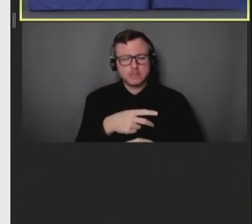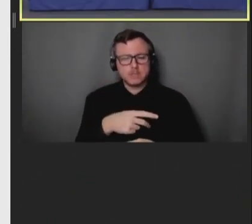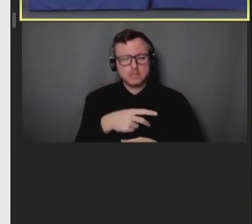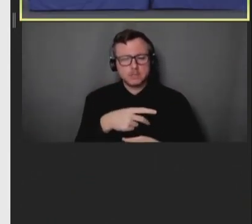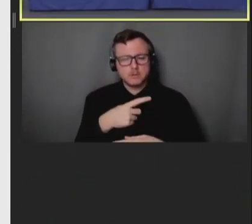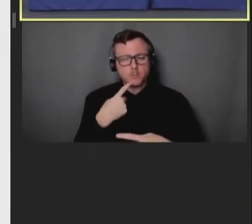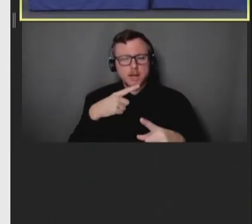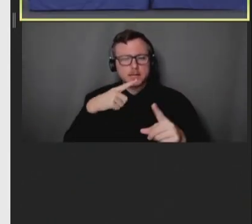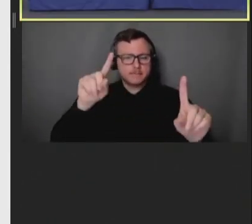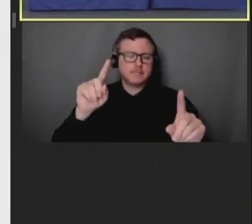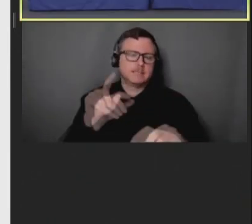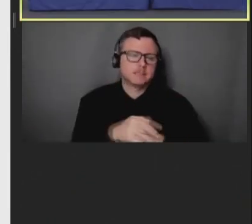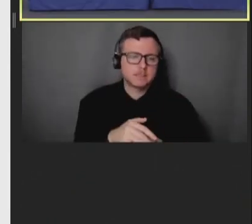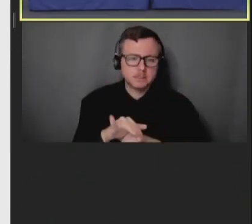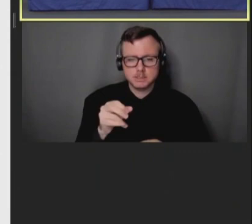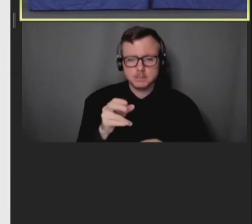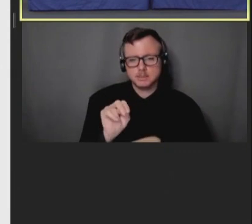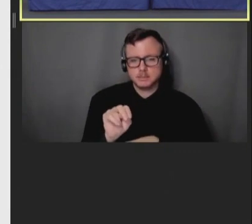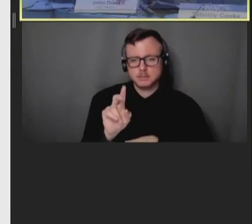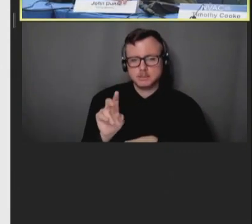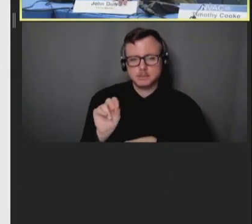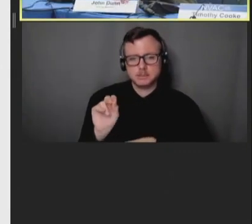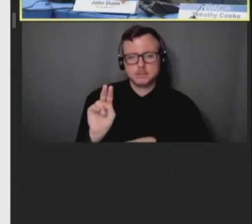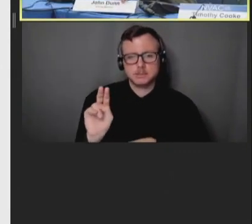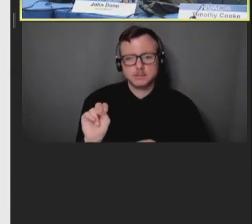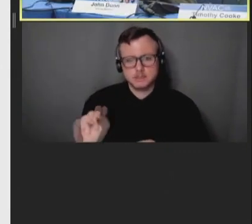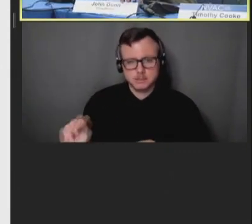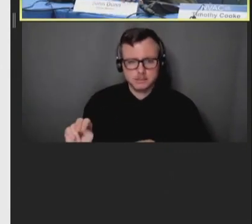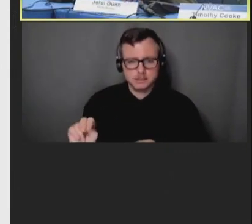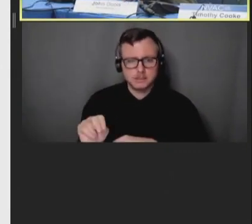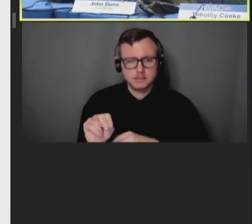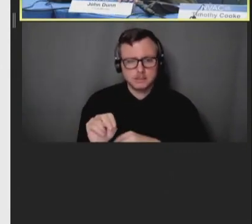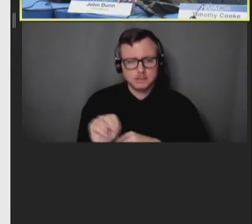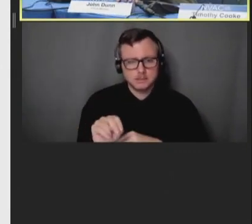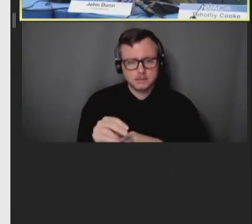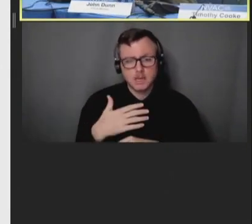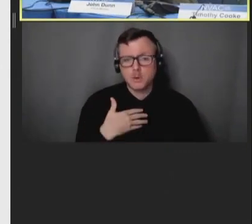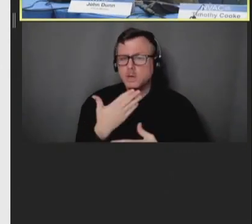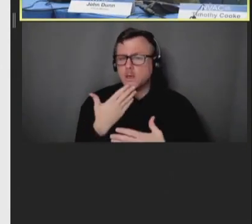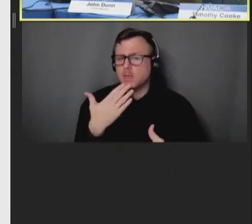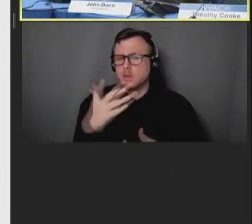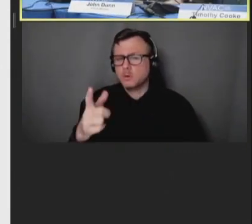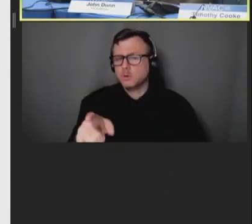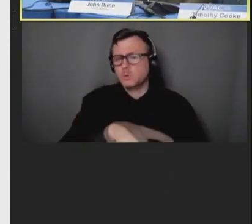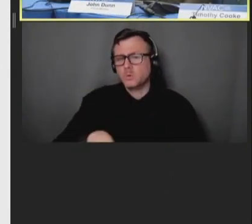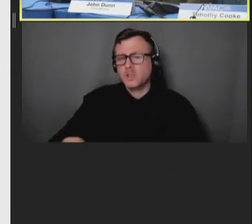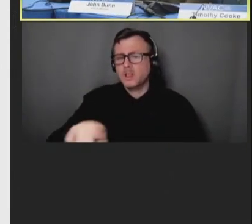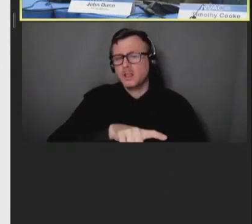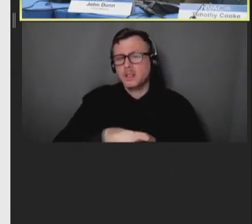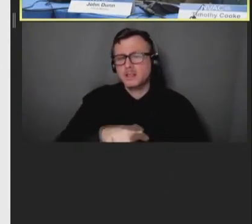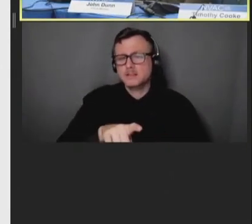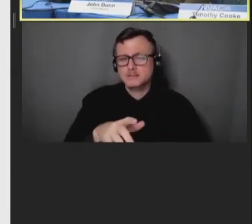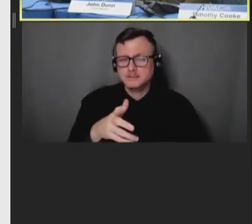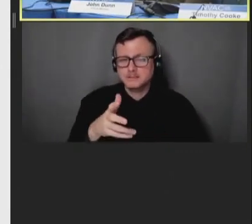John Dunn: Thanks. I wanted to thank all of you for those talks.